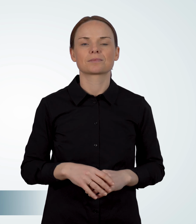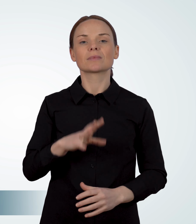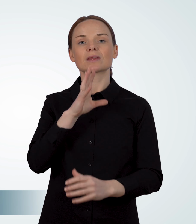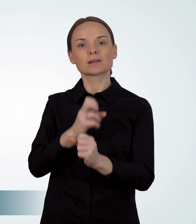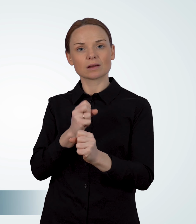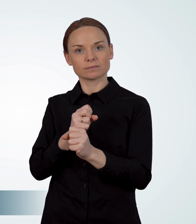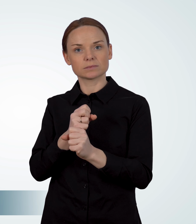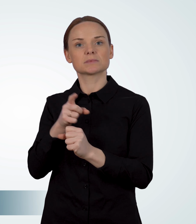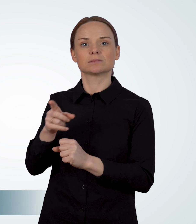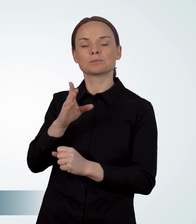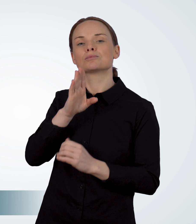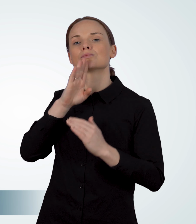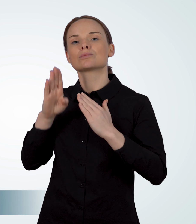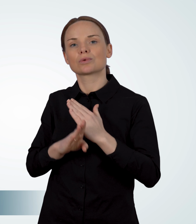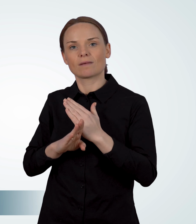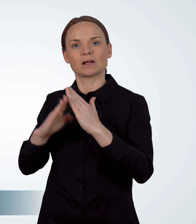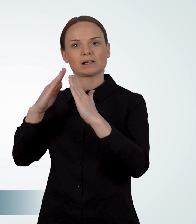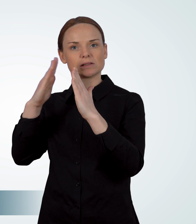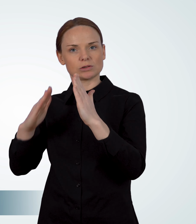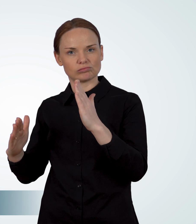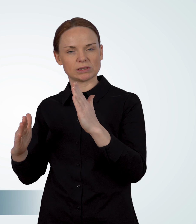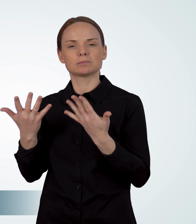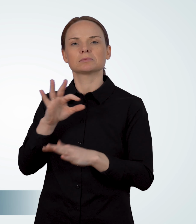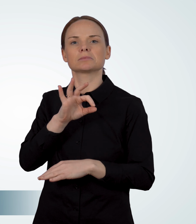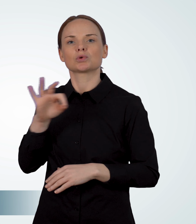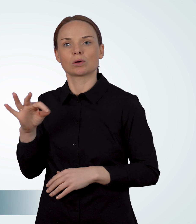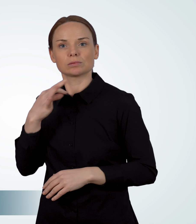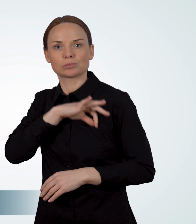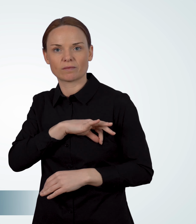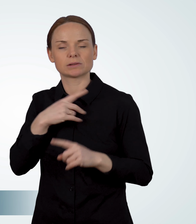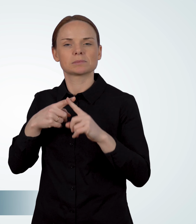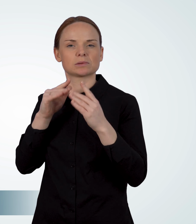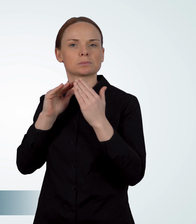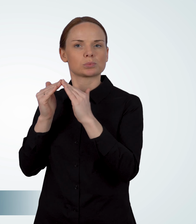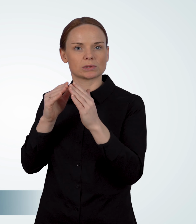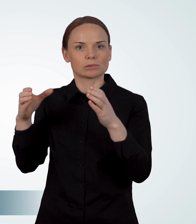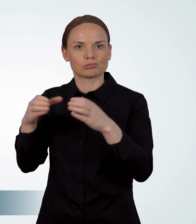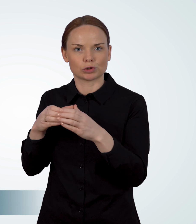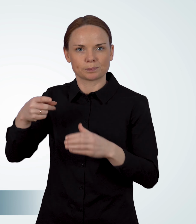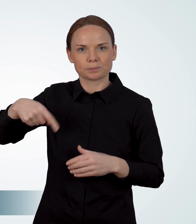4. What should governments, private industries, the not-for-profit and community sectors